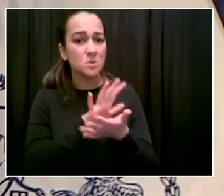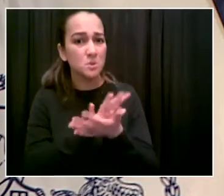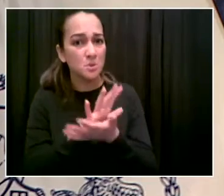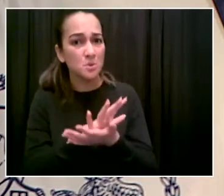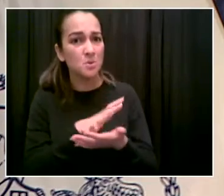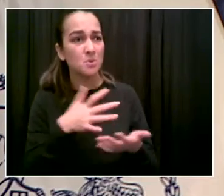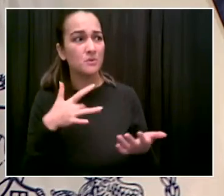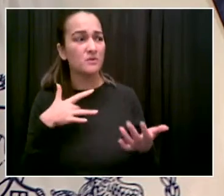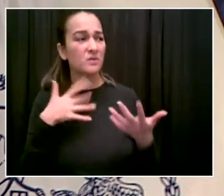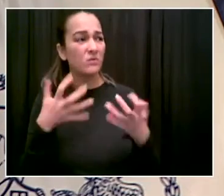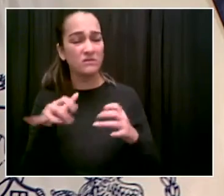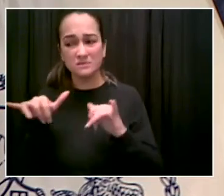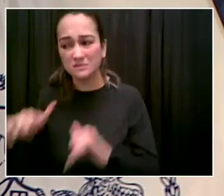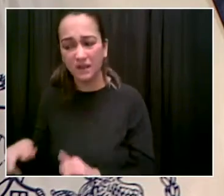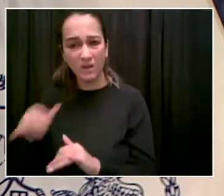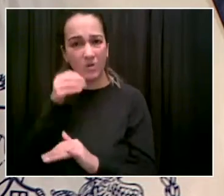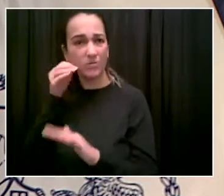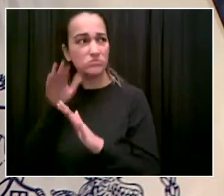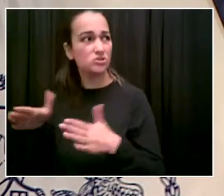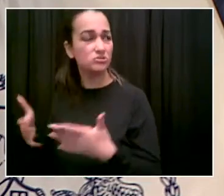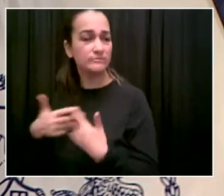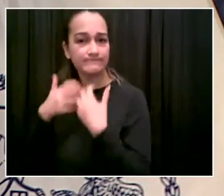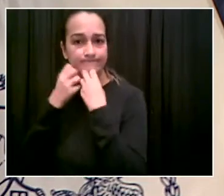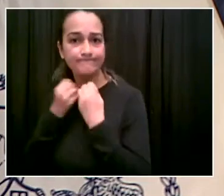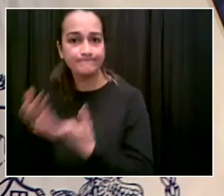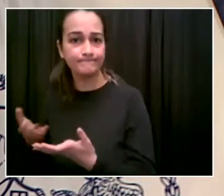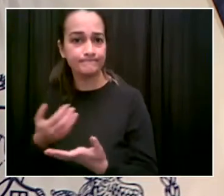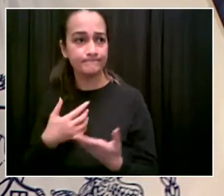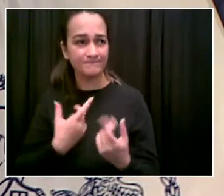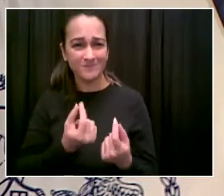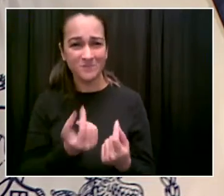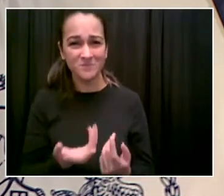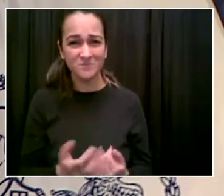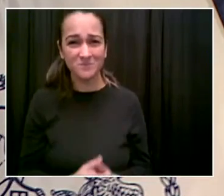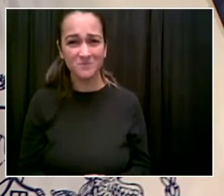CONSEQUENCE THEY HAVE TO FACE?